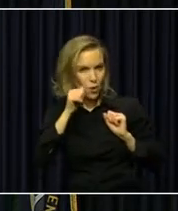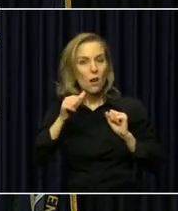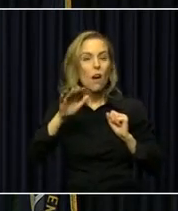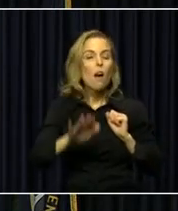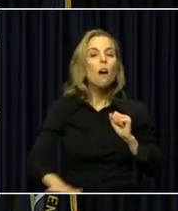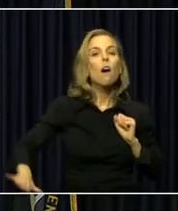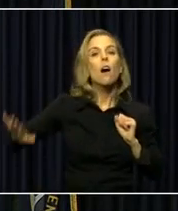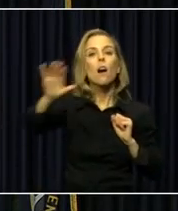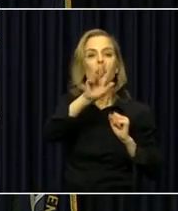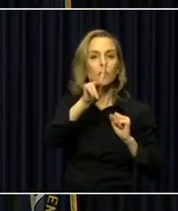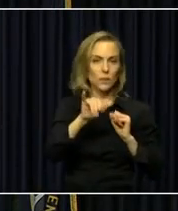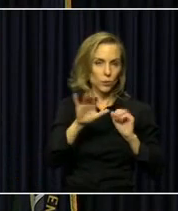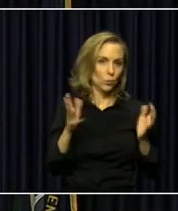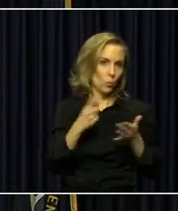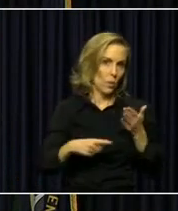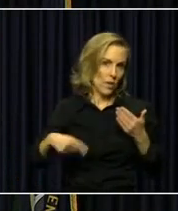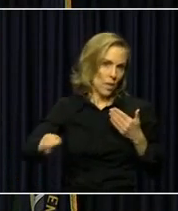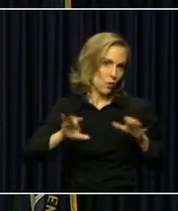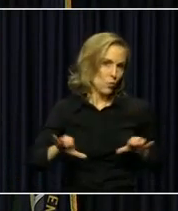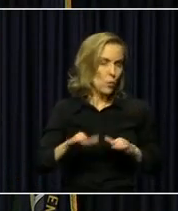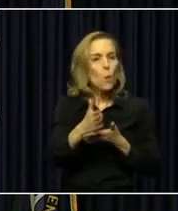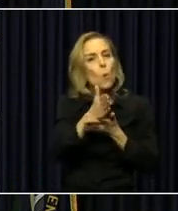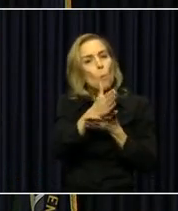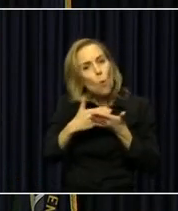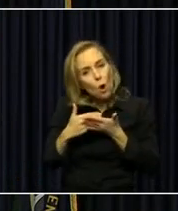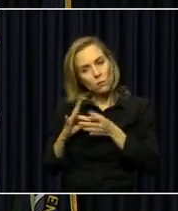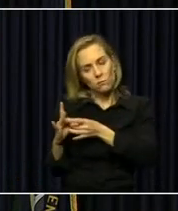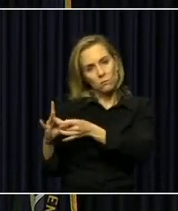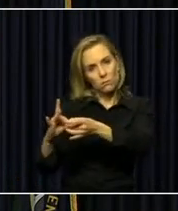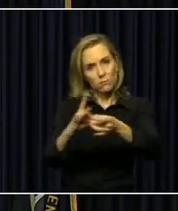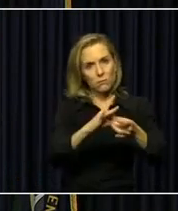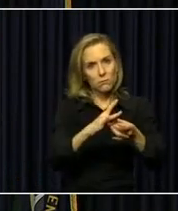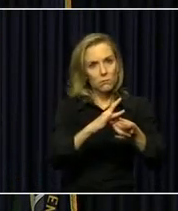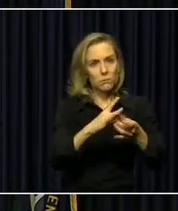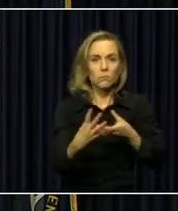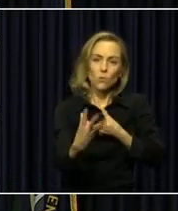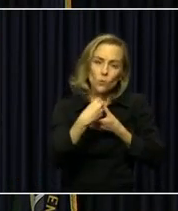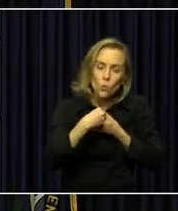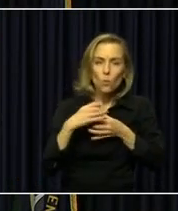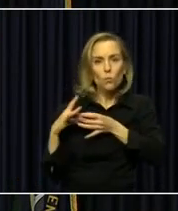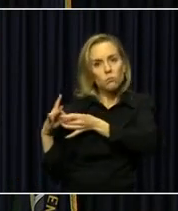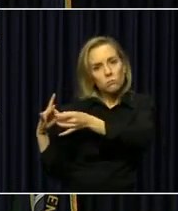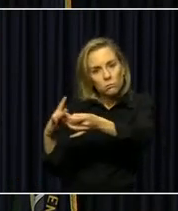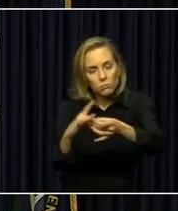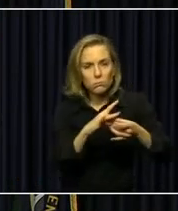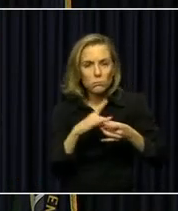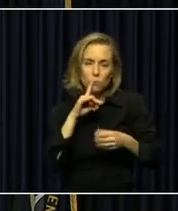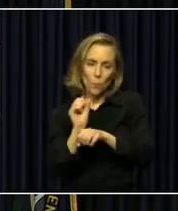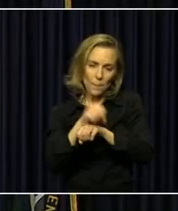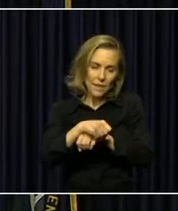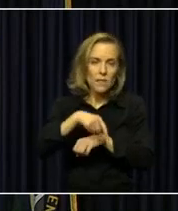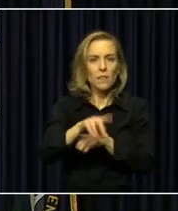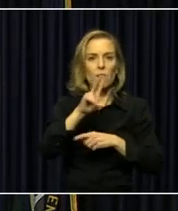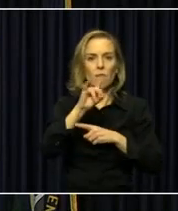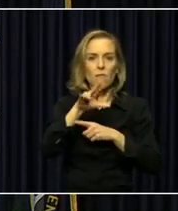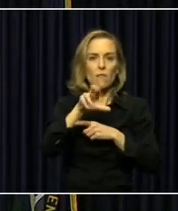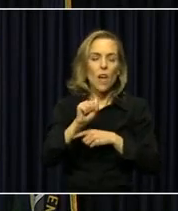KNOW THAT WE CAN HANDLE A SURGE IF AND WHEN IT COMES, BECAUSE